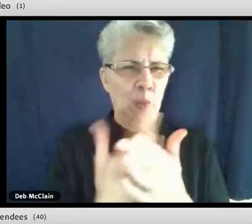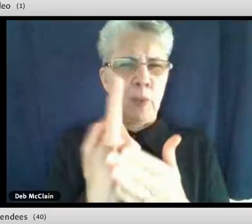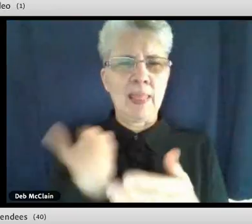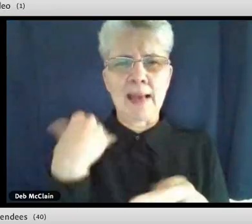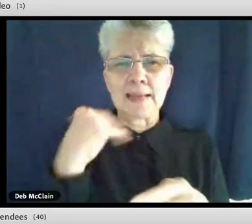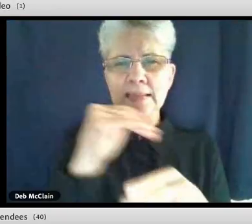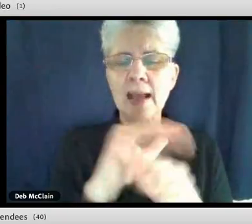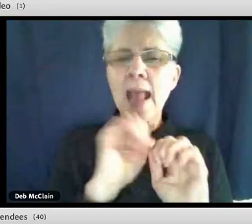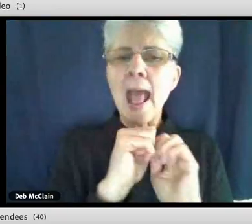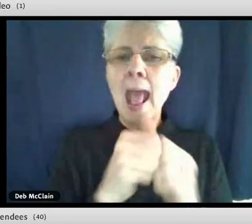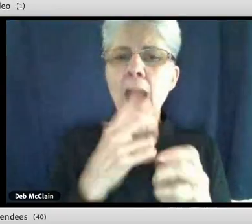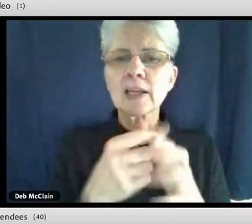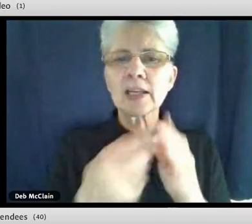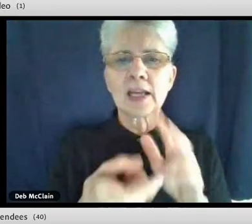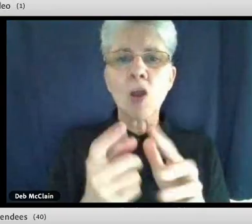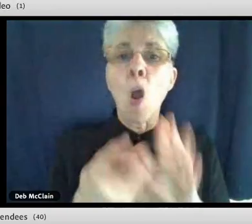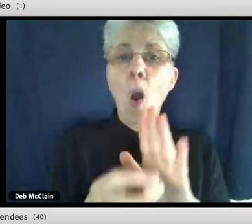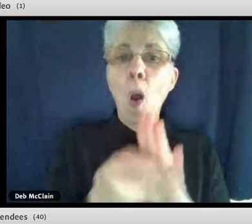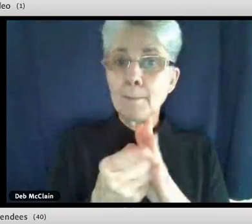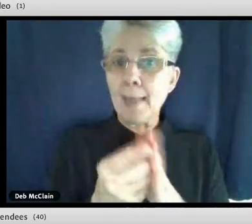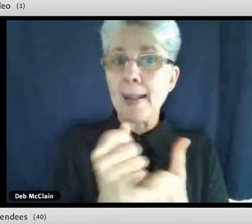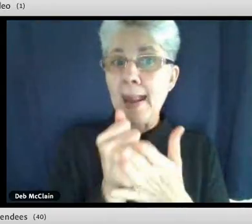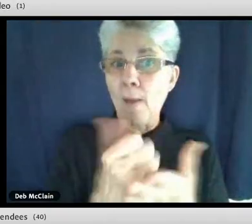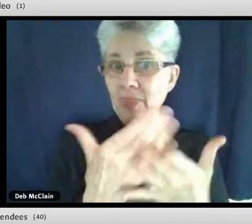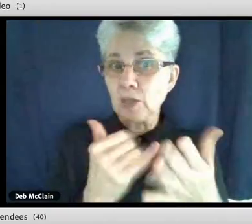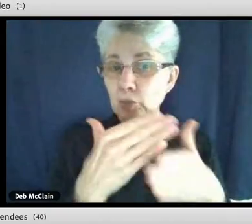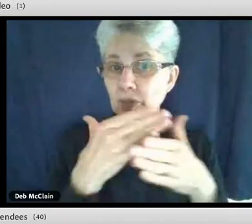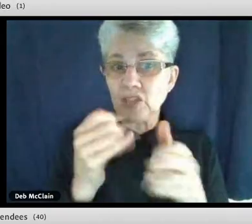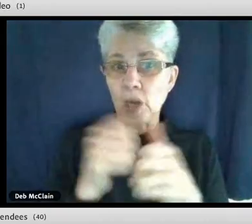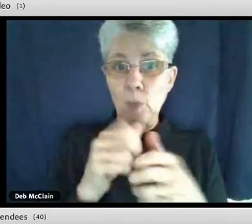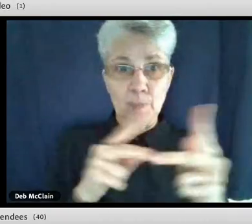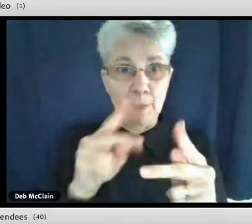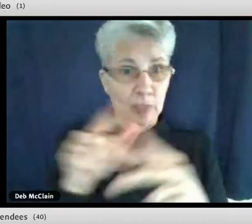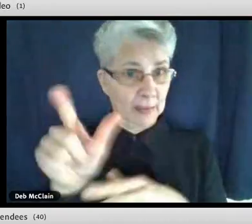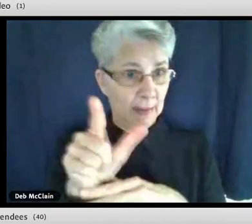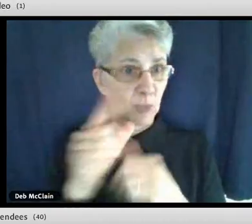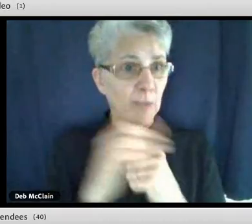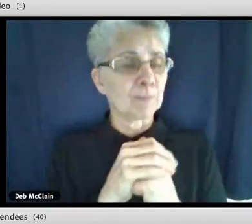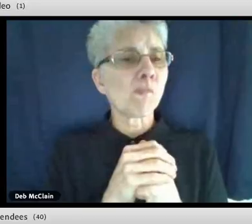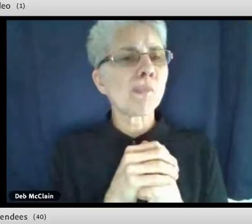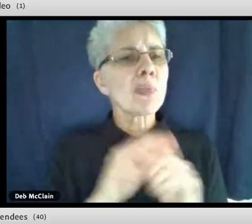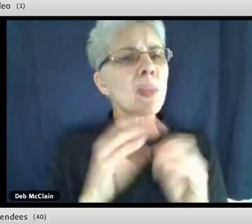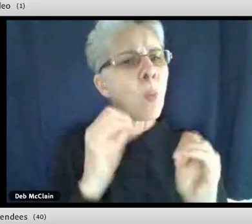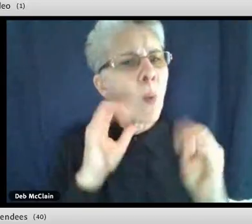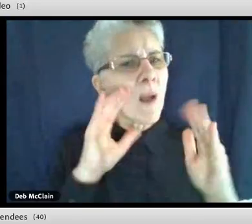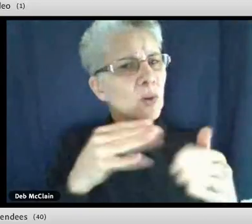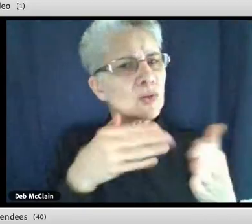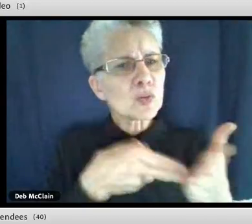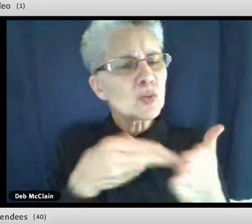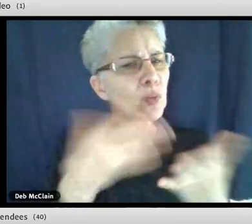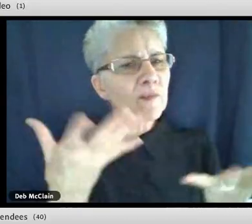How can you get automated help and things you can share with your patrons? Why focus on the truth? Why us?